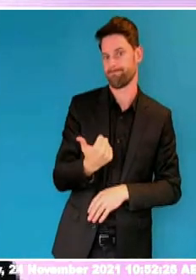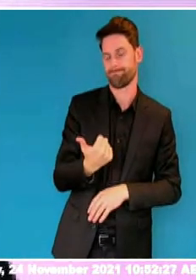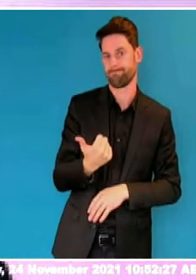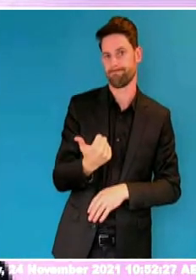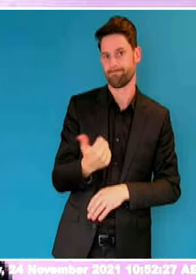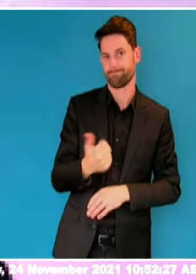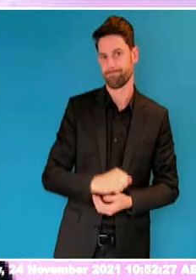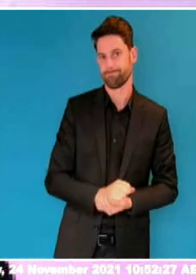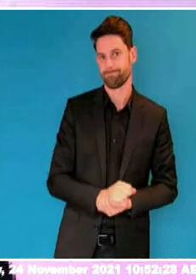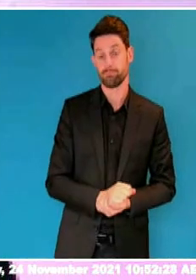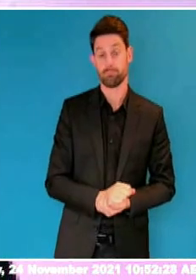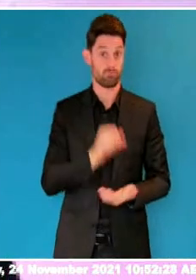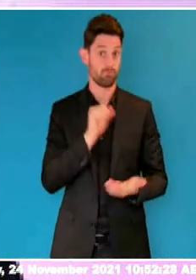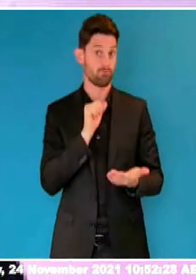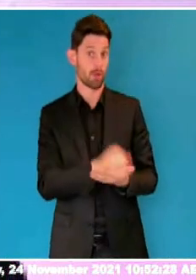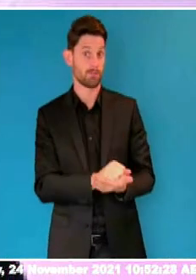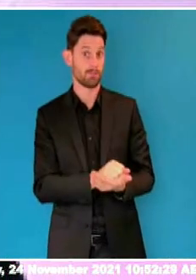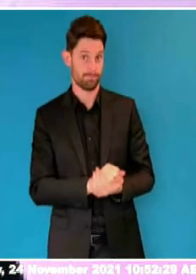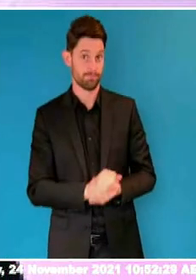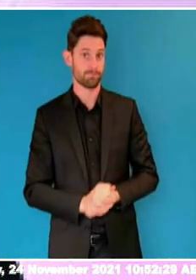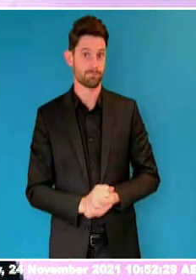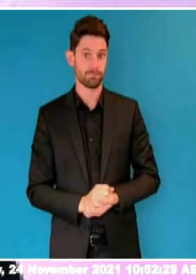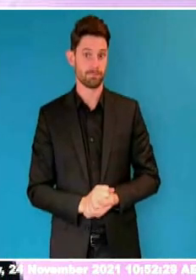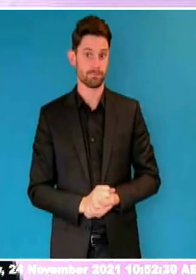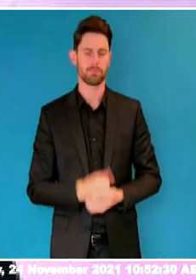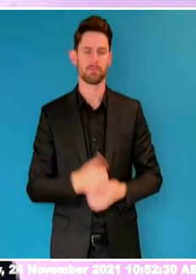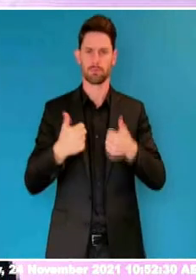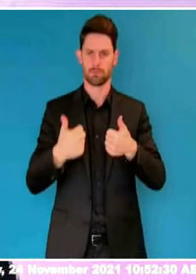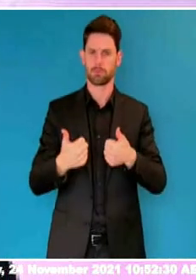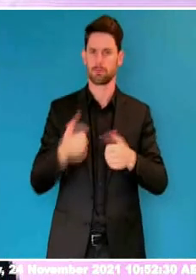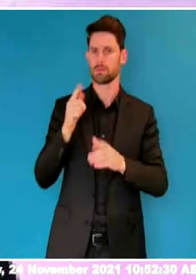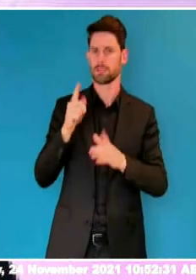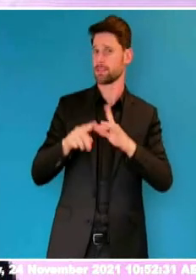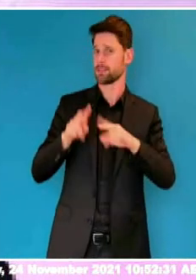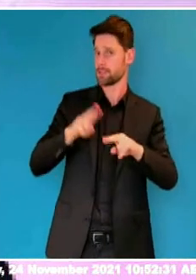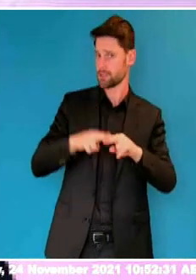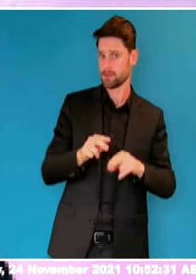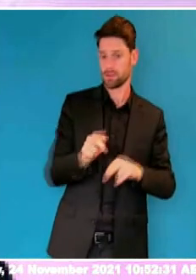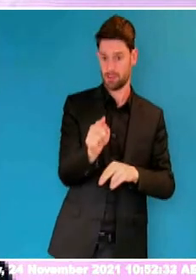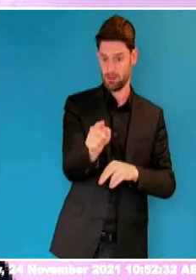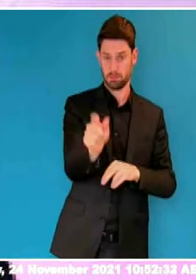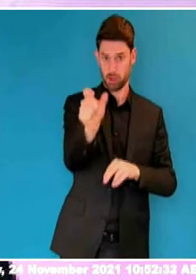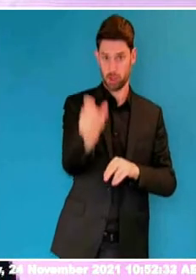As to the first one, a person comes to Accenture and says, "I request this